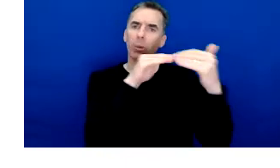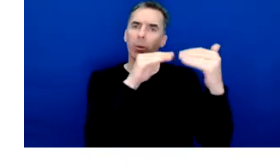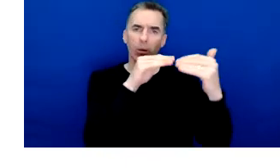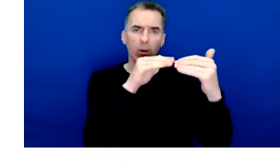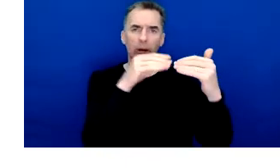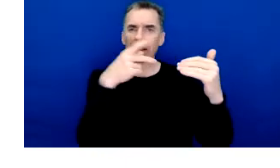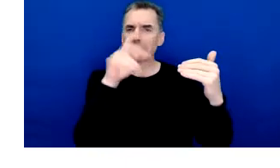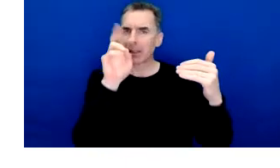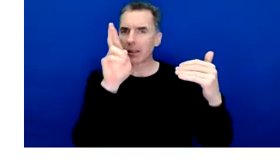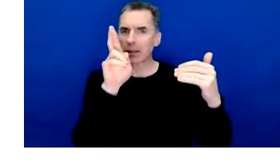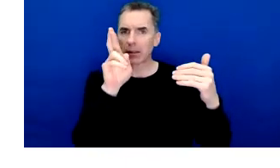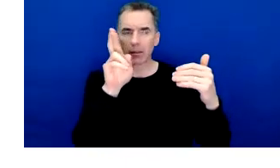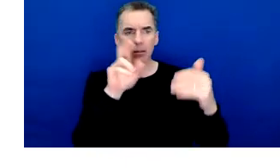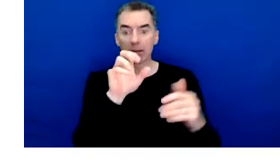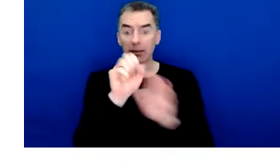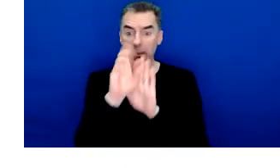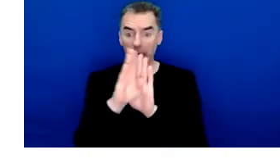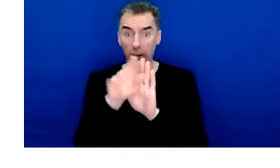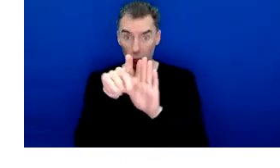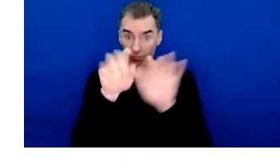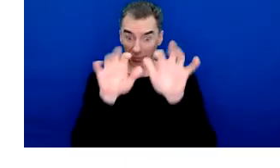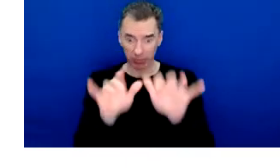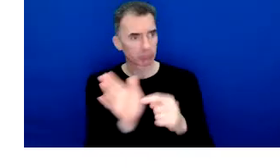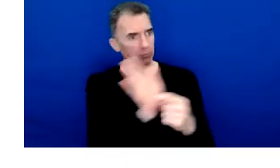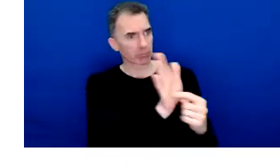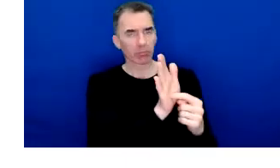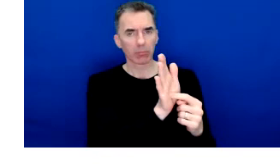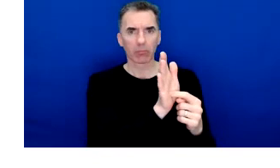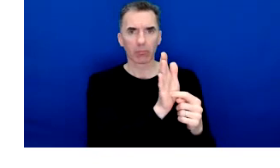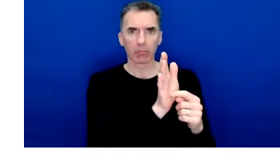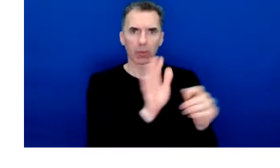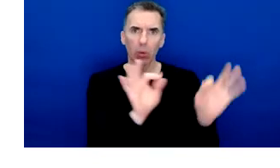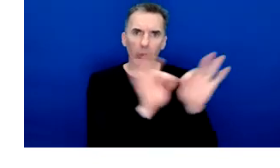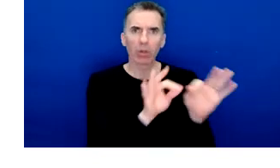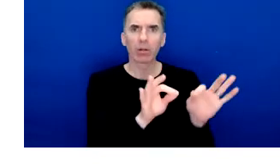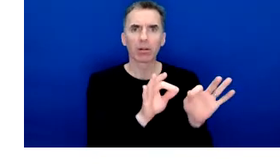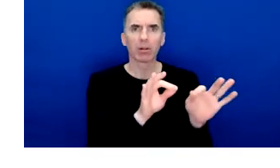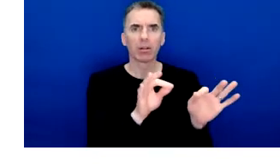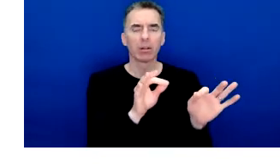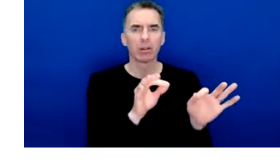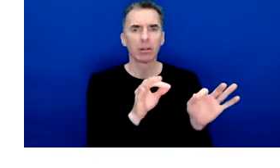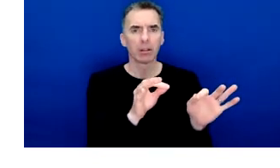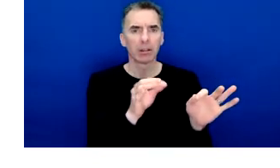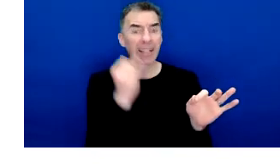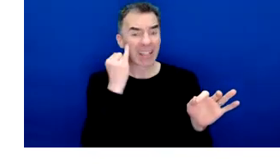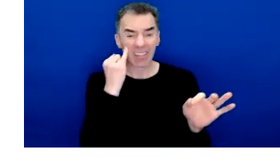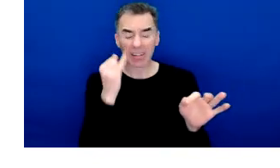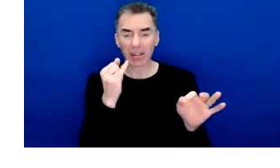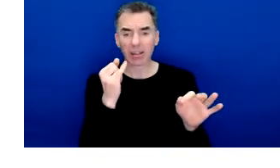we can't build a sense of community with students if we don't have it with our colleagues and we still have prizes, so don't leave.